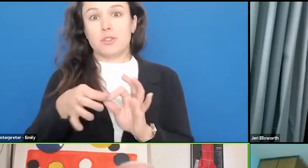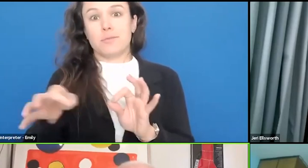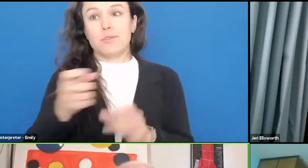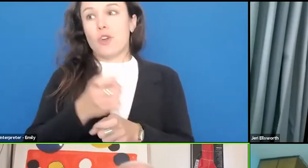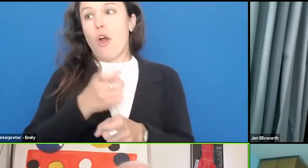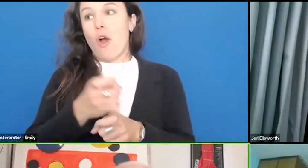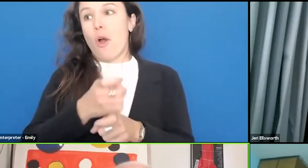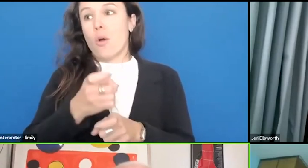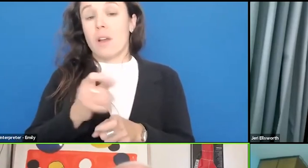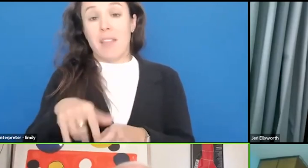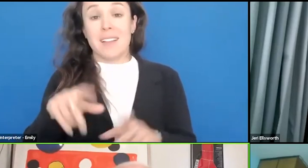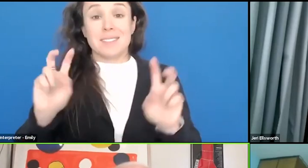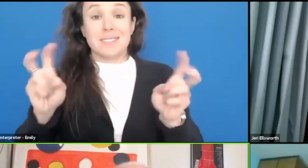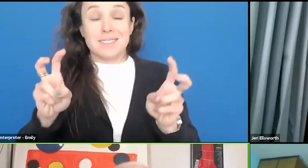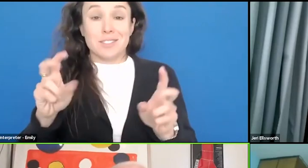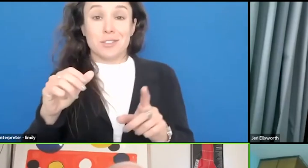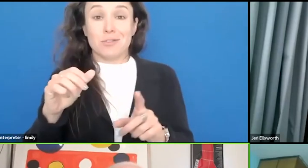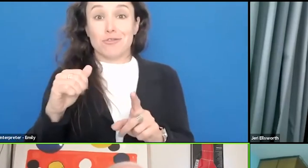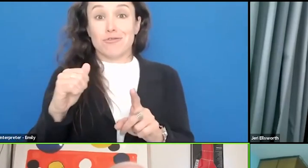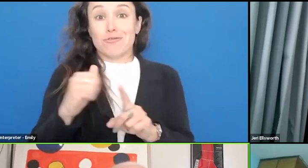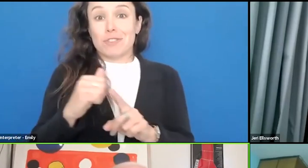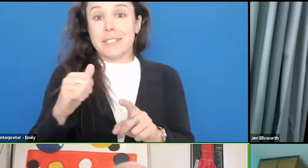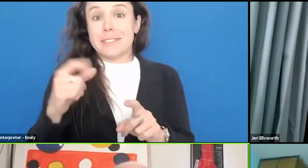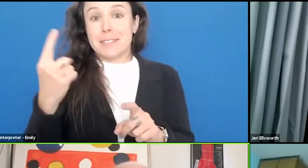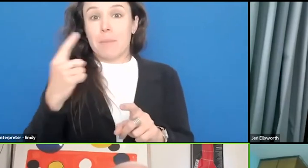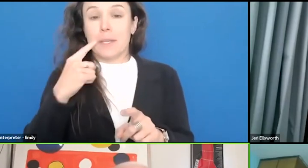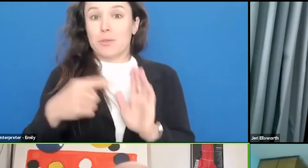that's a parlor trick. It gets your attention, it resets the frame of reference,